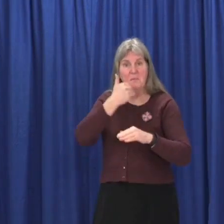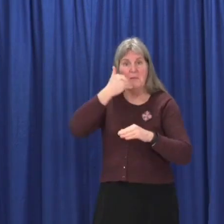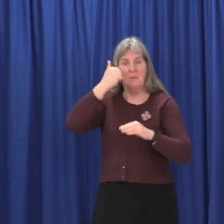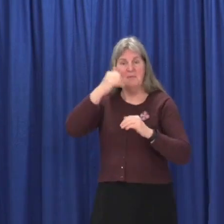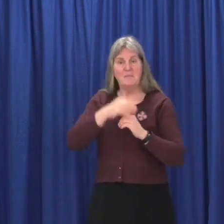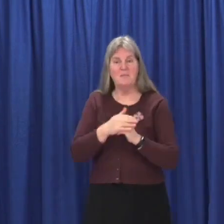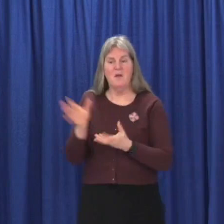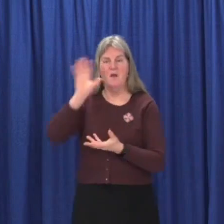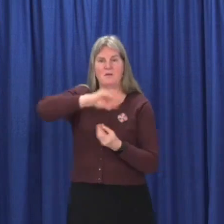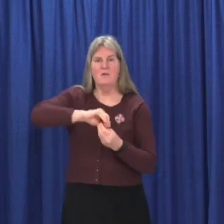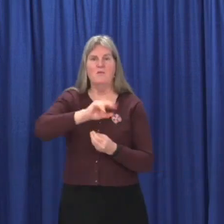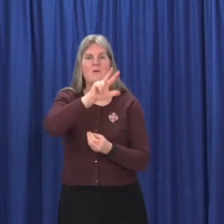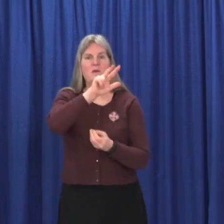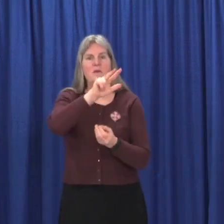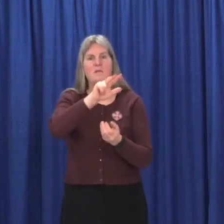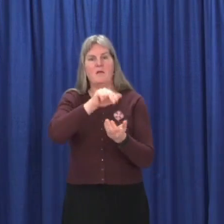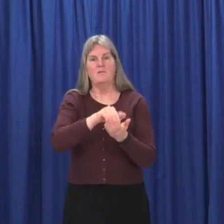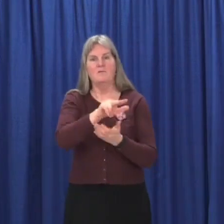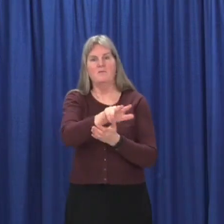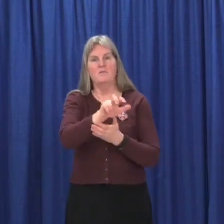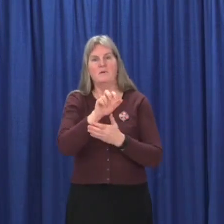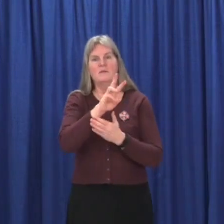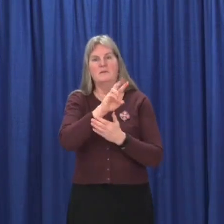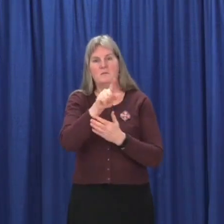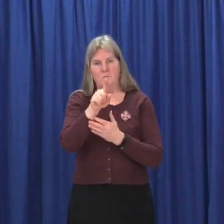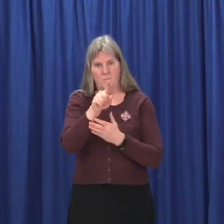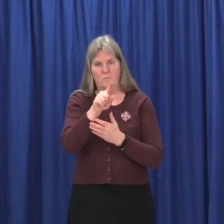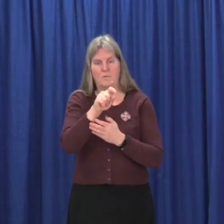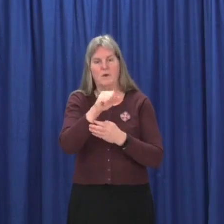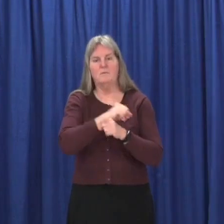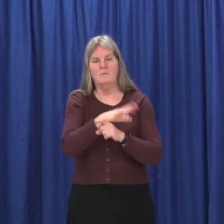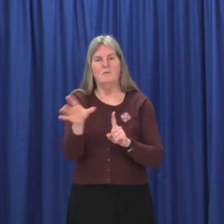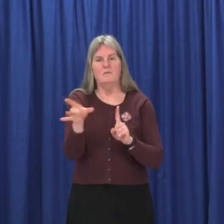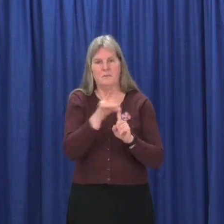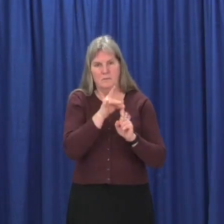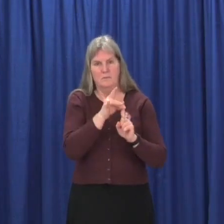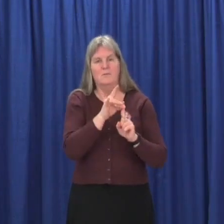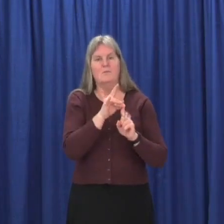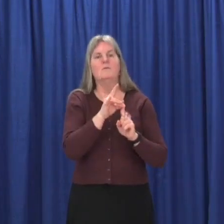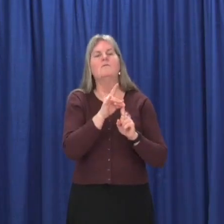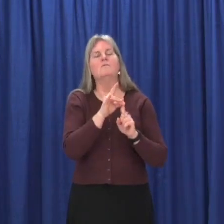of 3,361 confirmed Yukon cases,